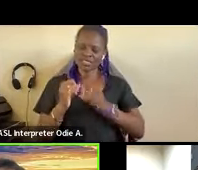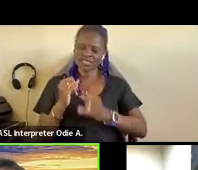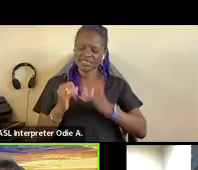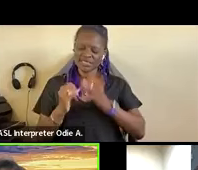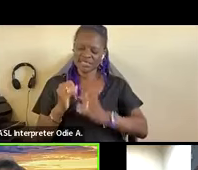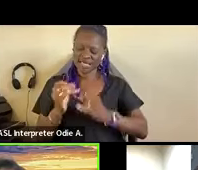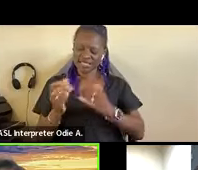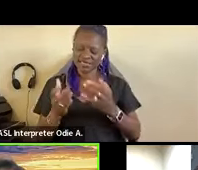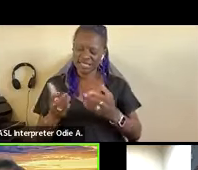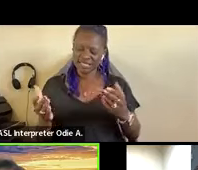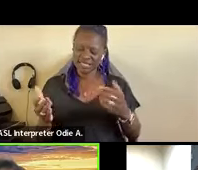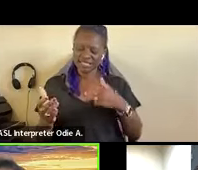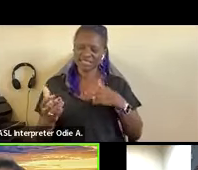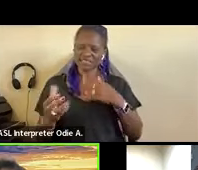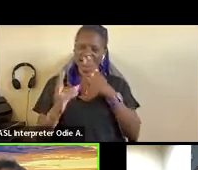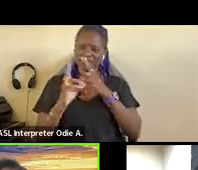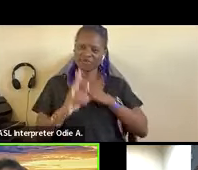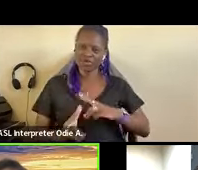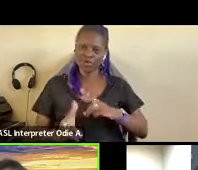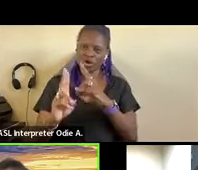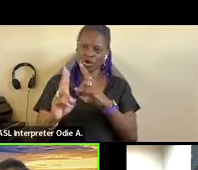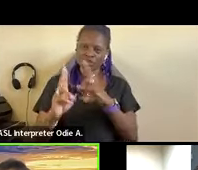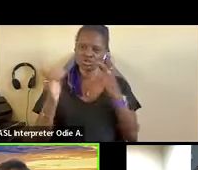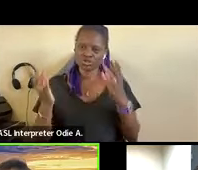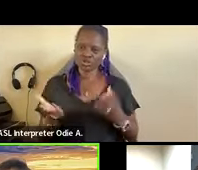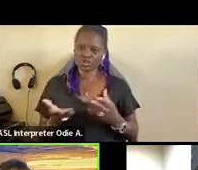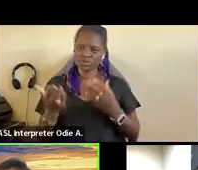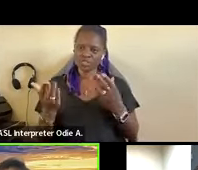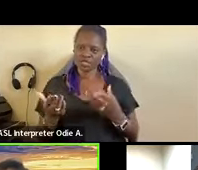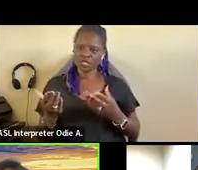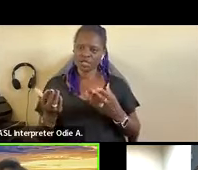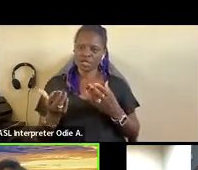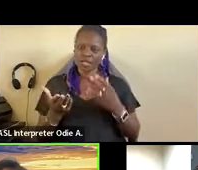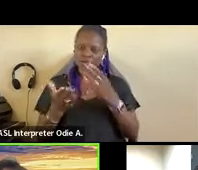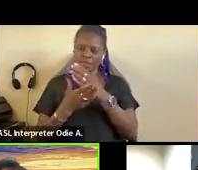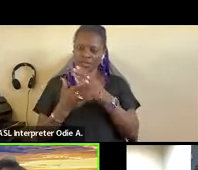I've been honored to be able to be a part of this historic Kobet effort.